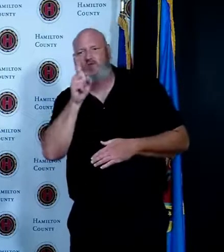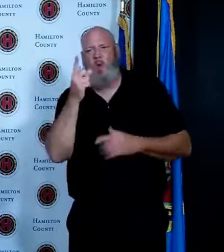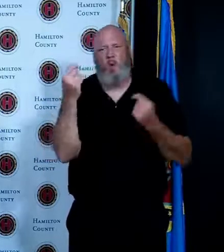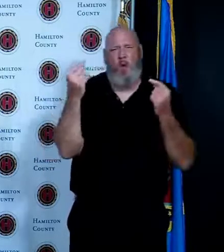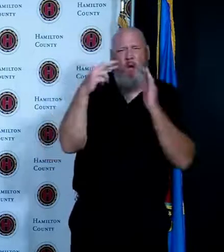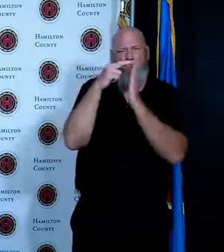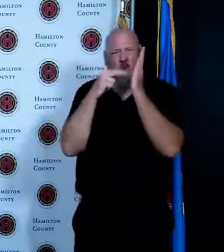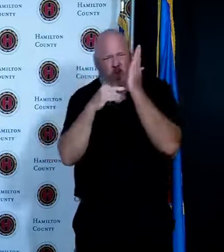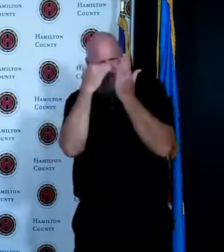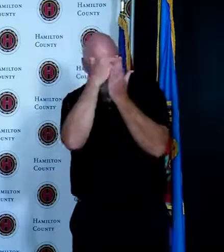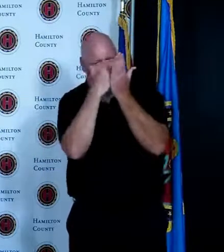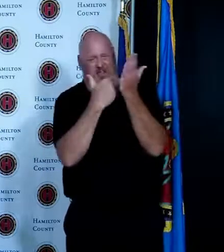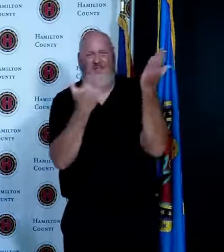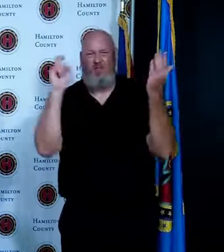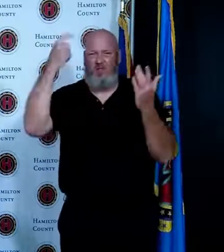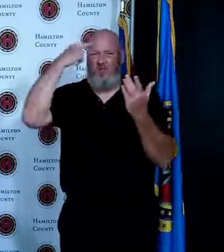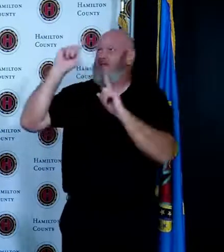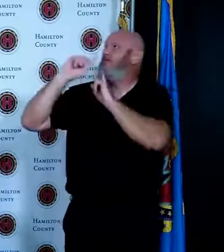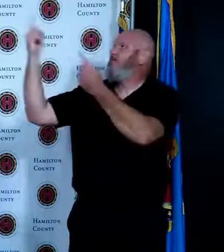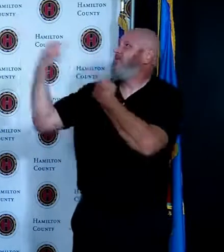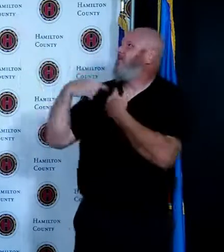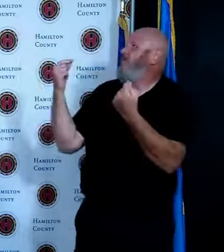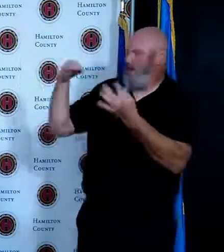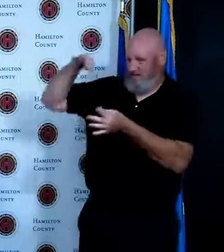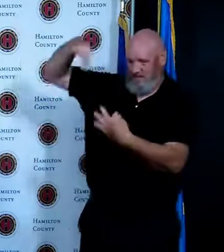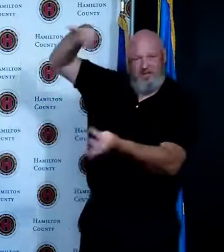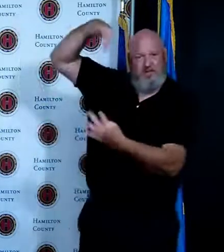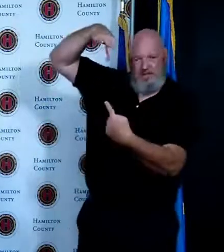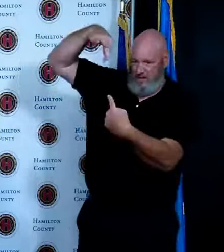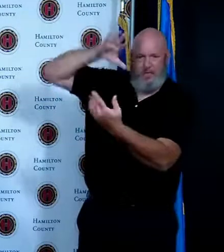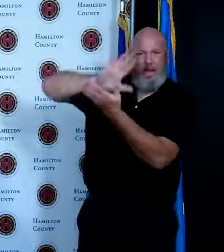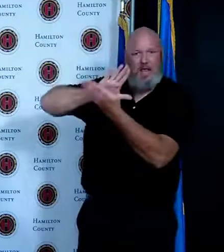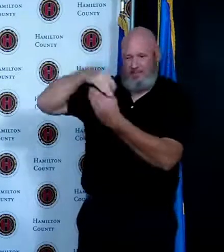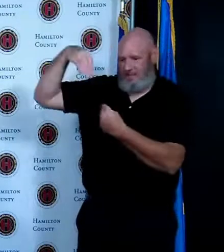Prosecutor's Office before we can make some of those decisions